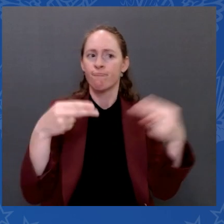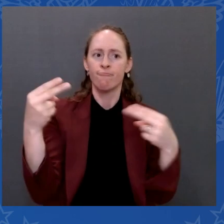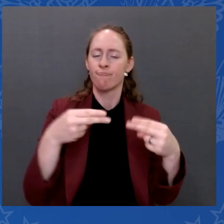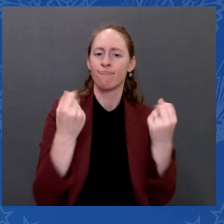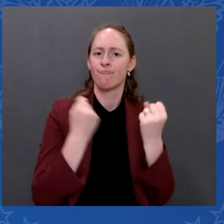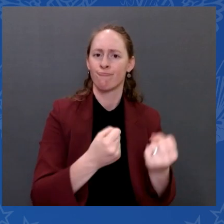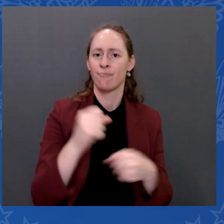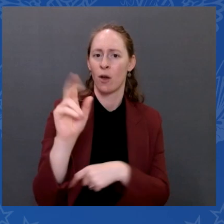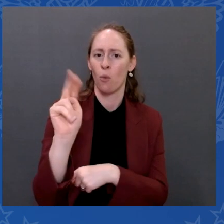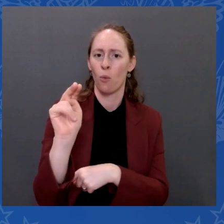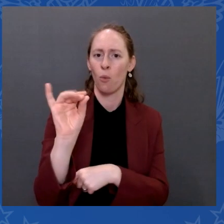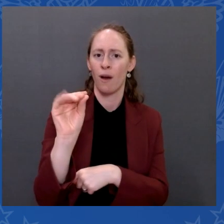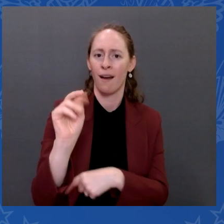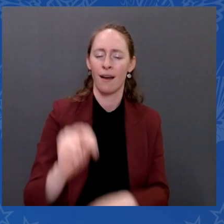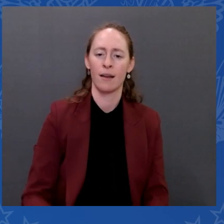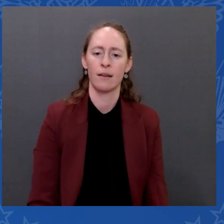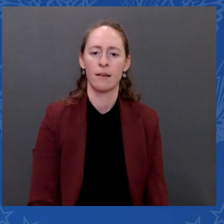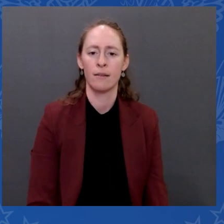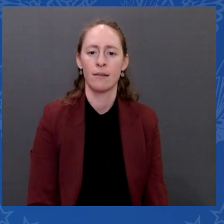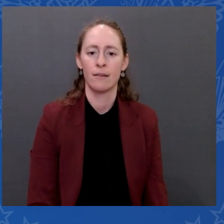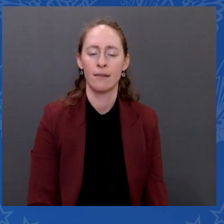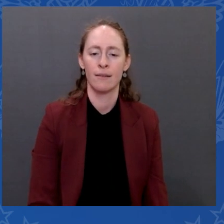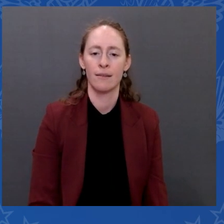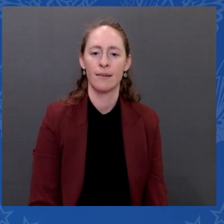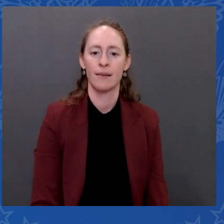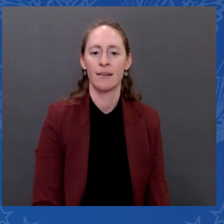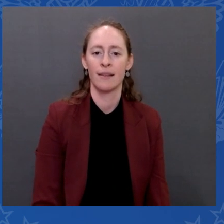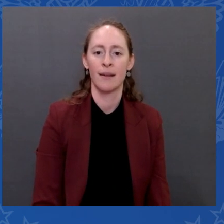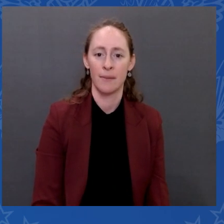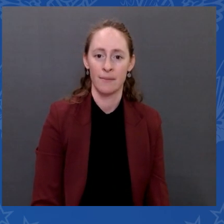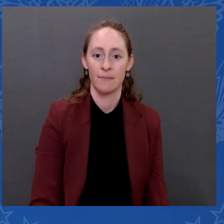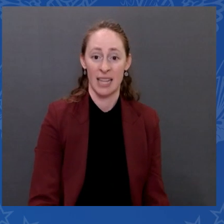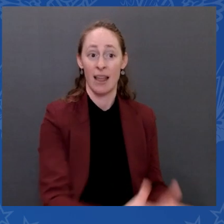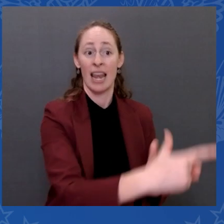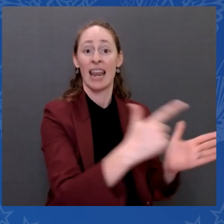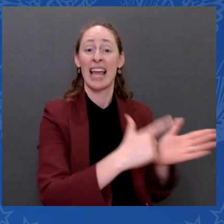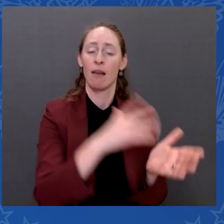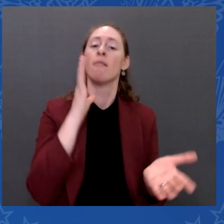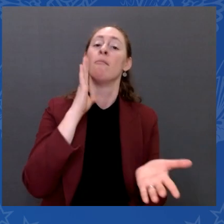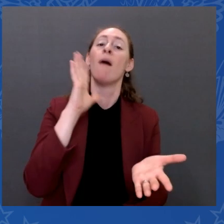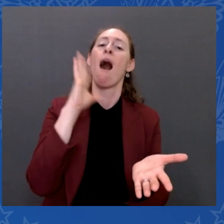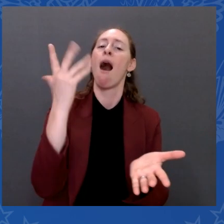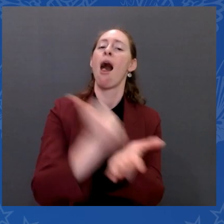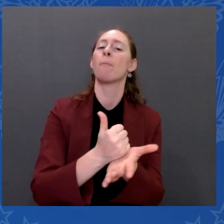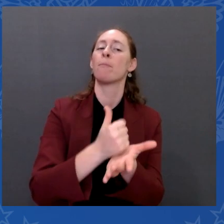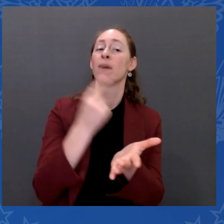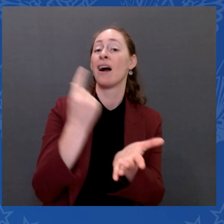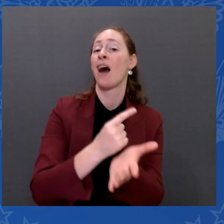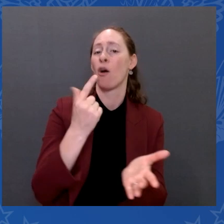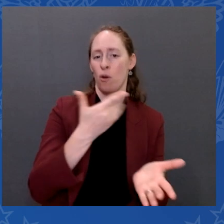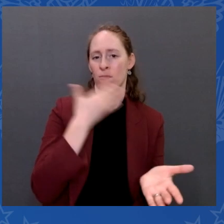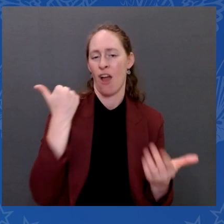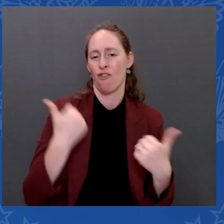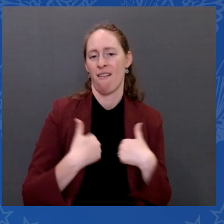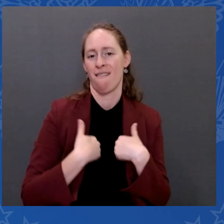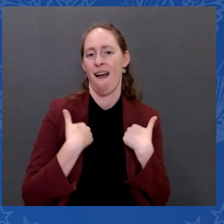I'm also glad that the bill includes key protections to prevent companies that receive the money from turning around